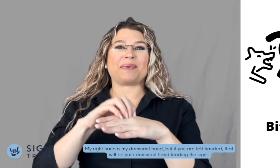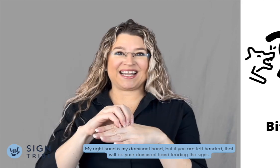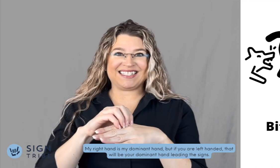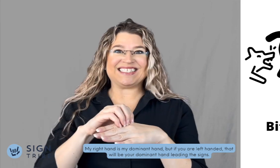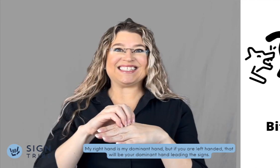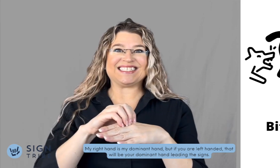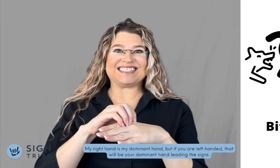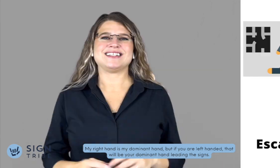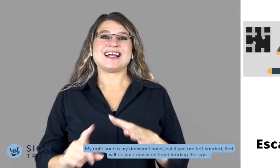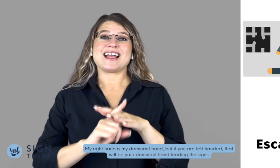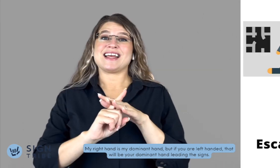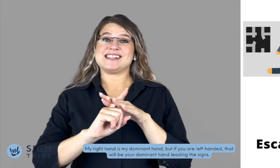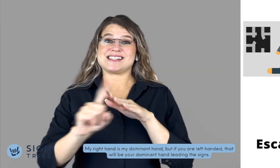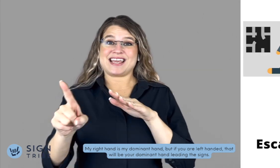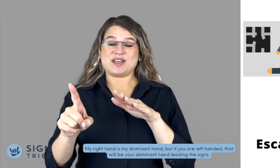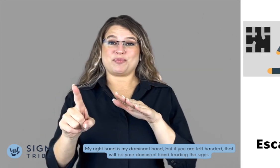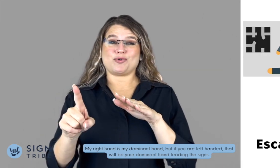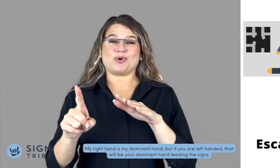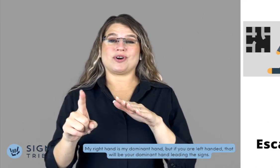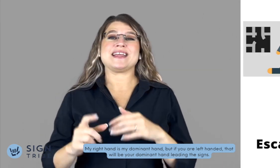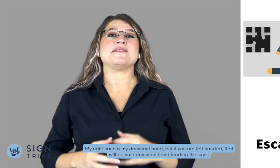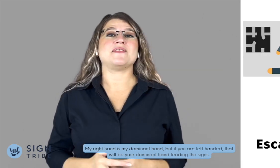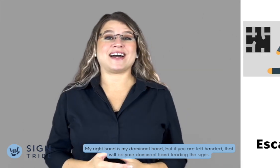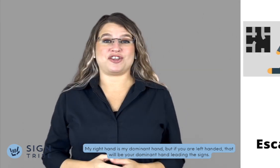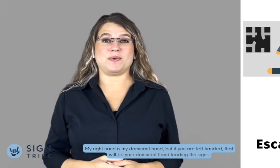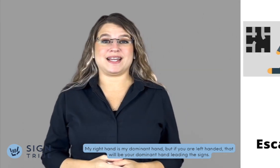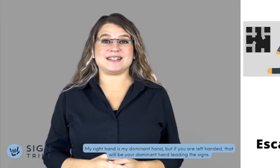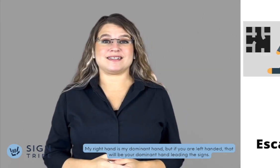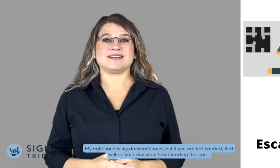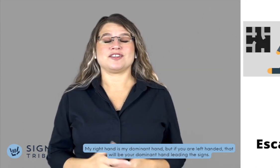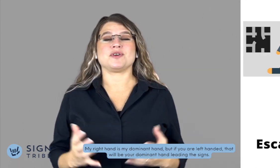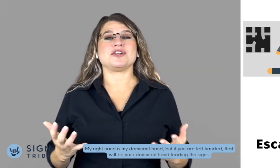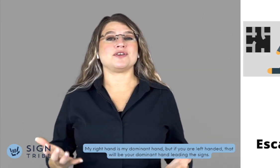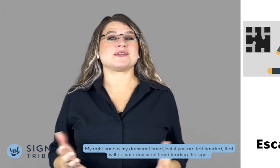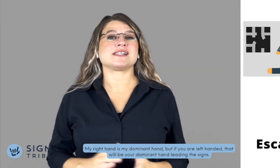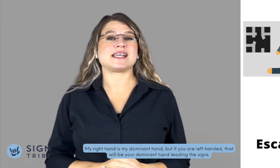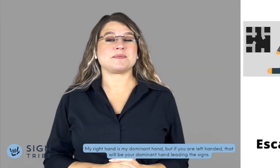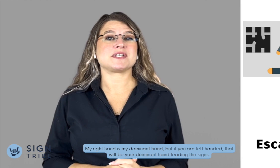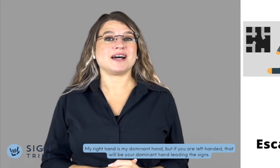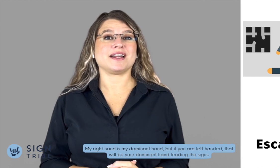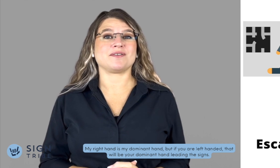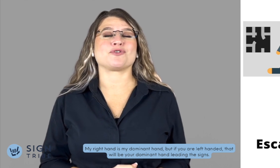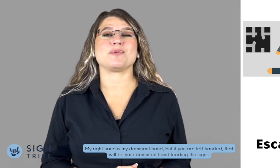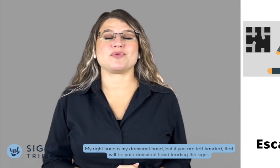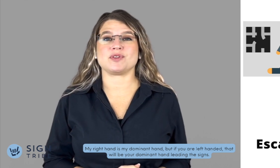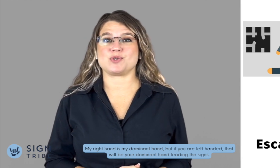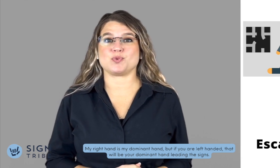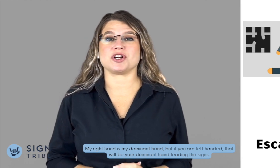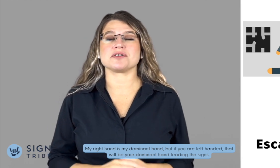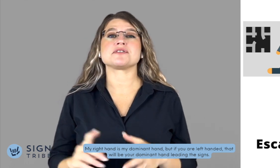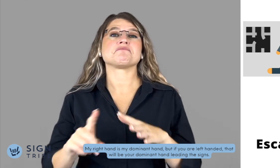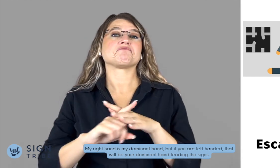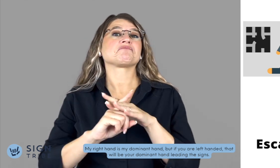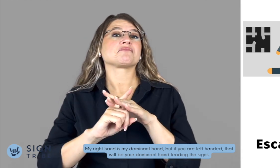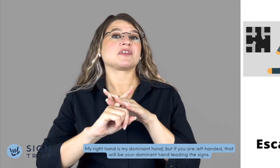Bite. Escape or evacuate. You can use the same sign for both of those words.